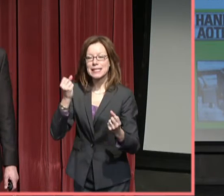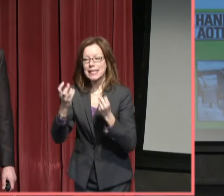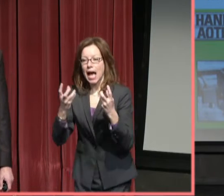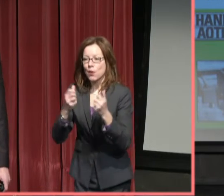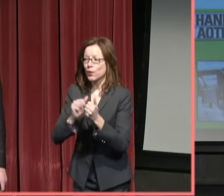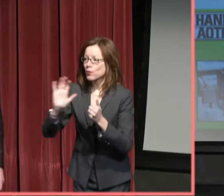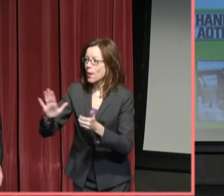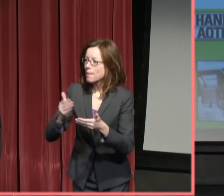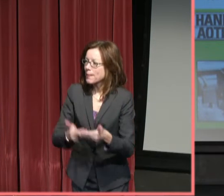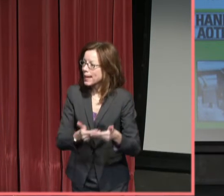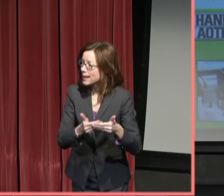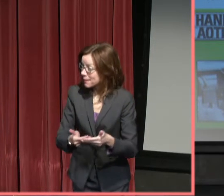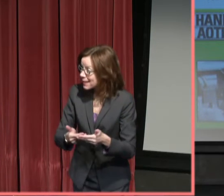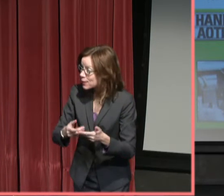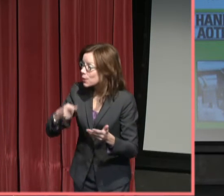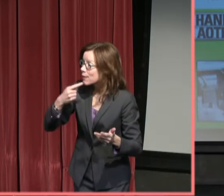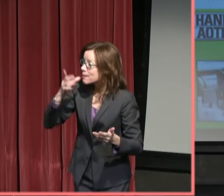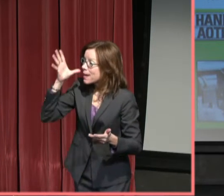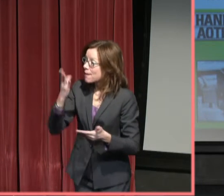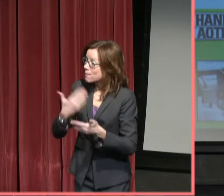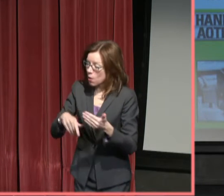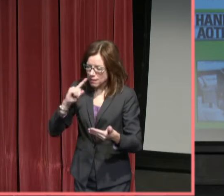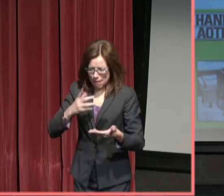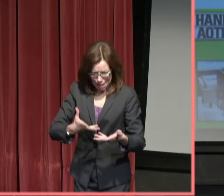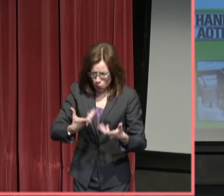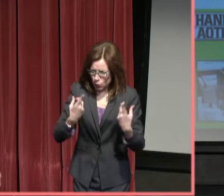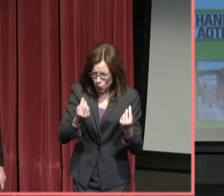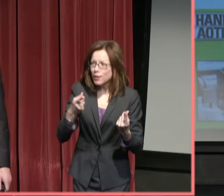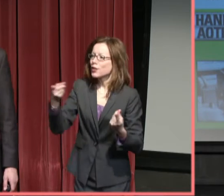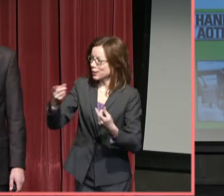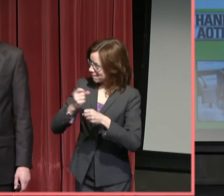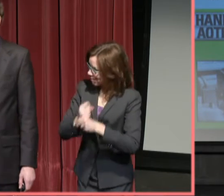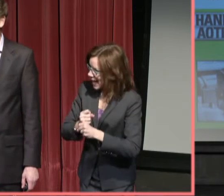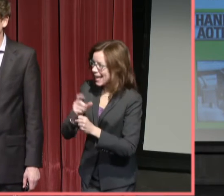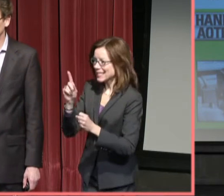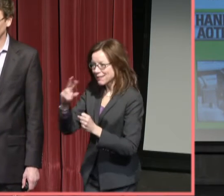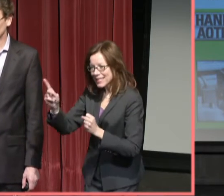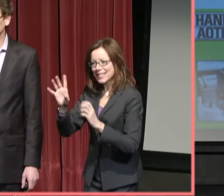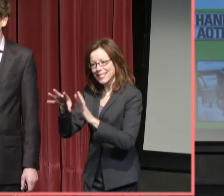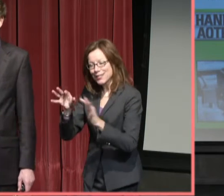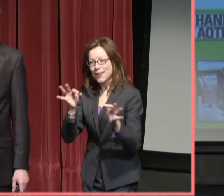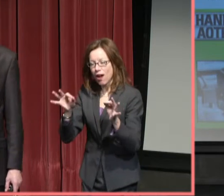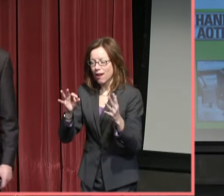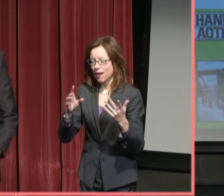and hearing parents of Deaf children in New Zealand. So, she's really done a lot of stuff and I'm extremely proud